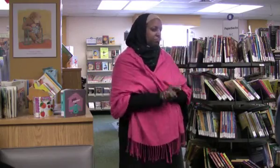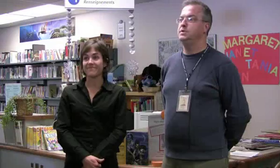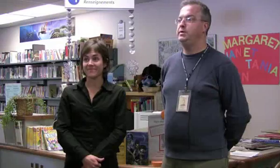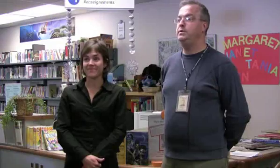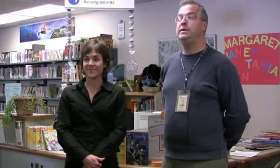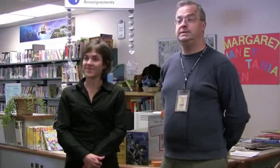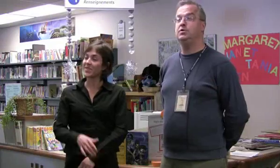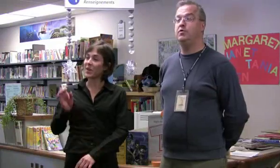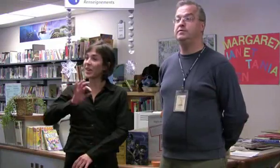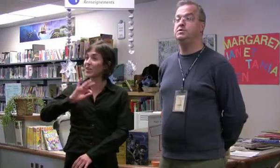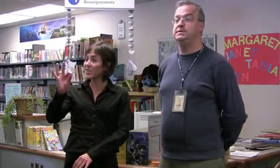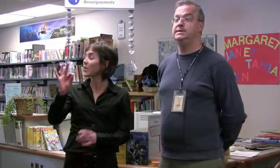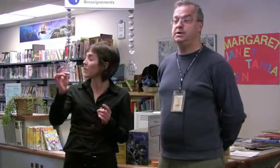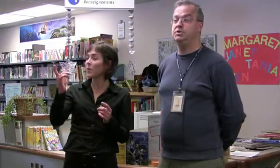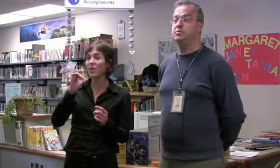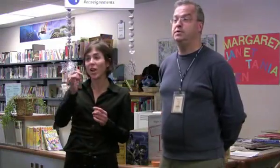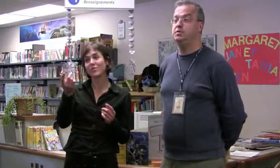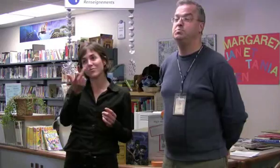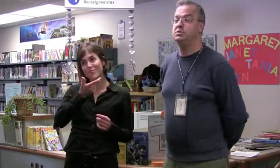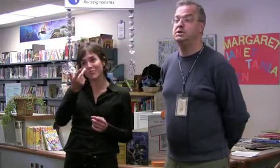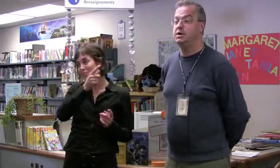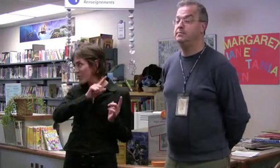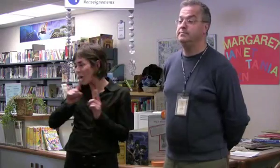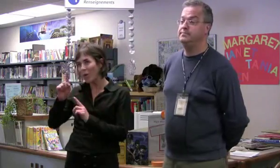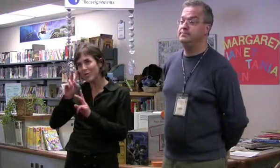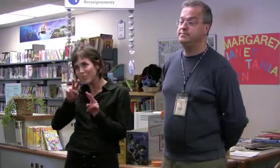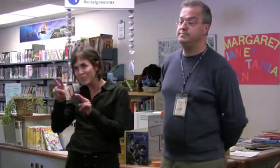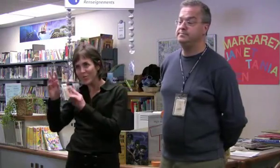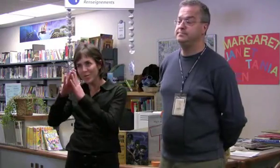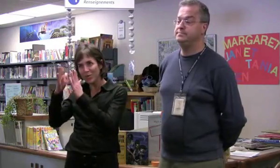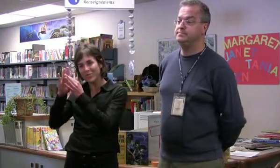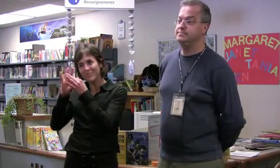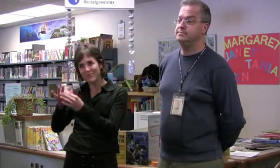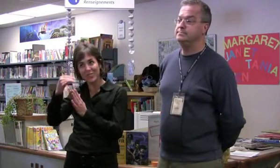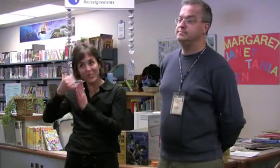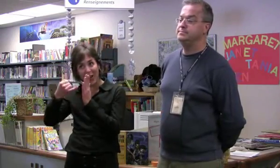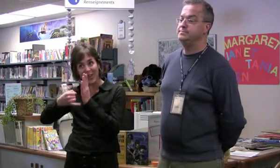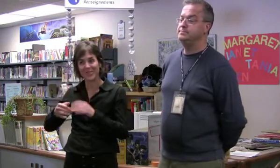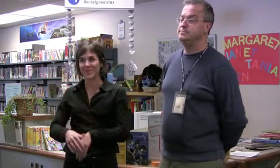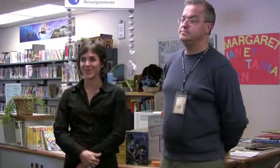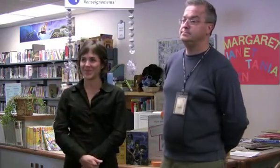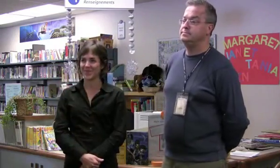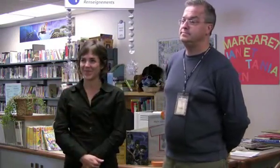Great! Let’s go over to the section where those books are.